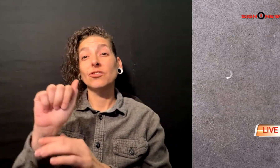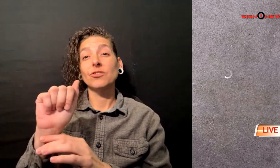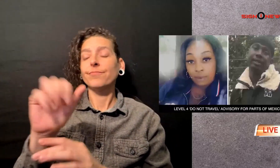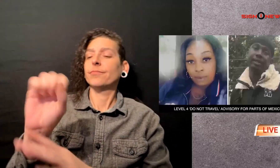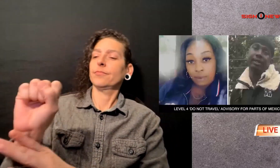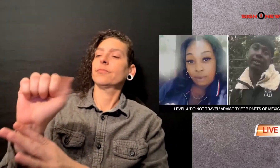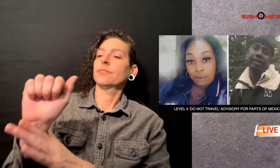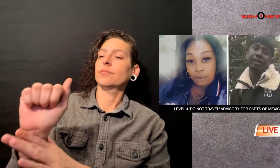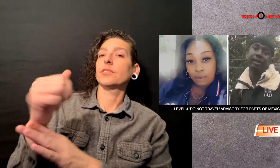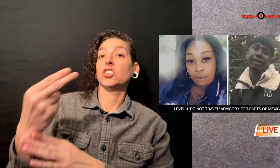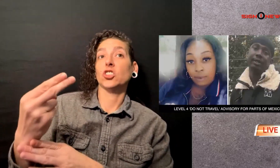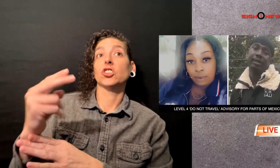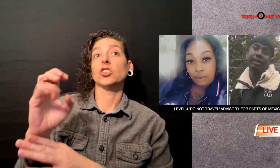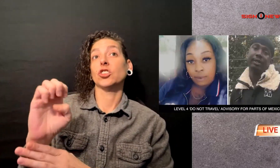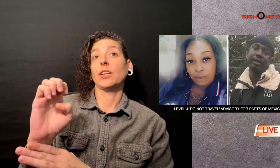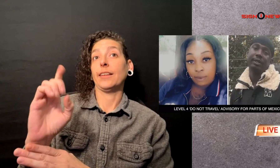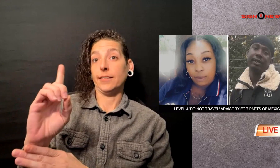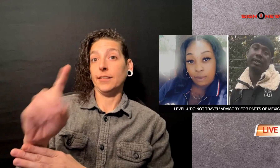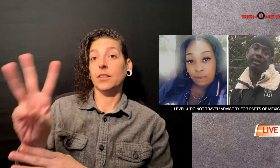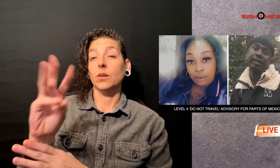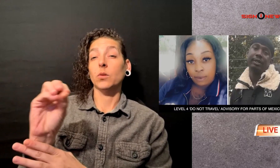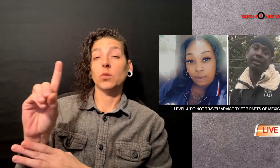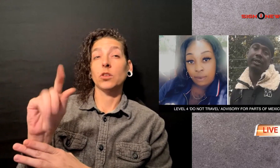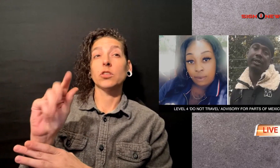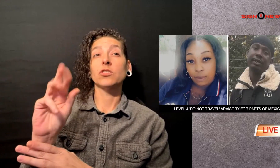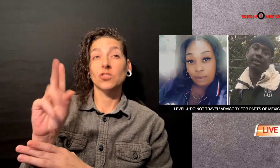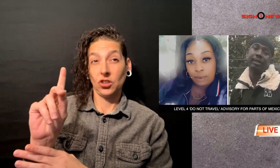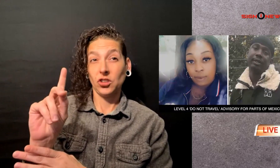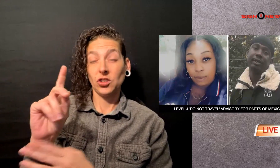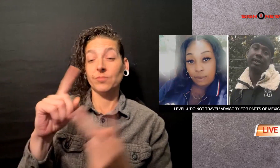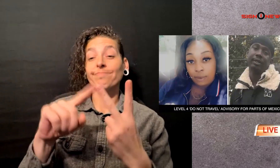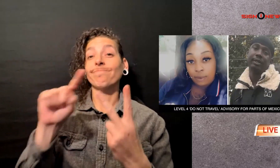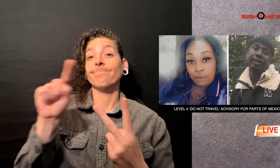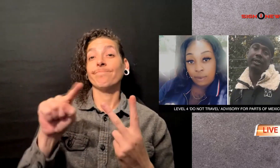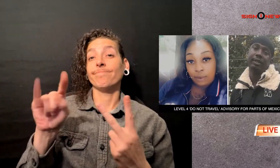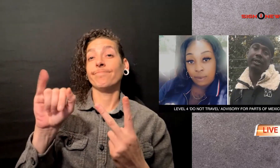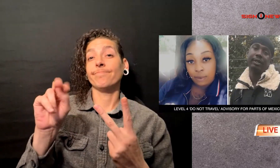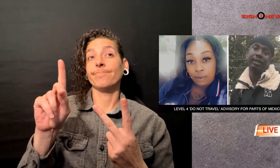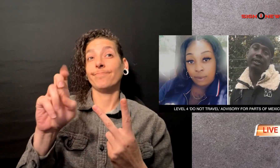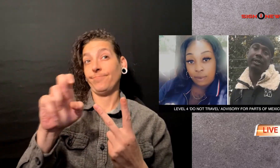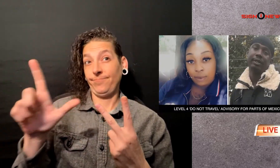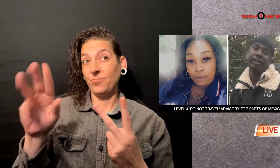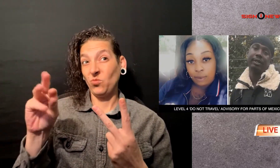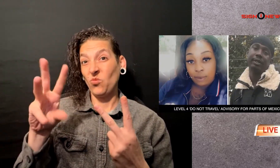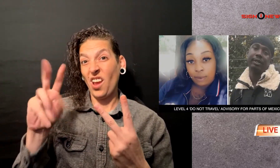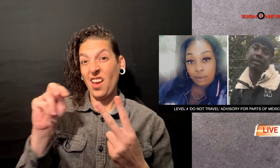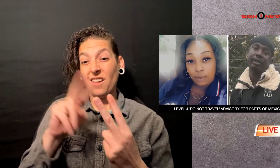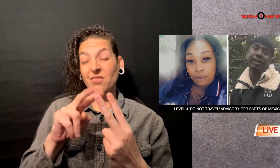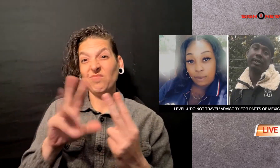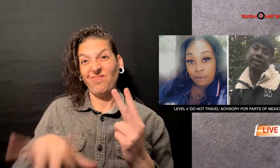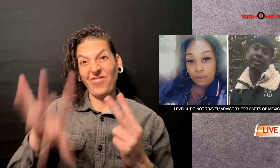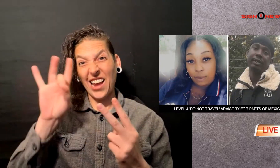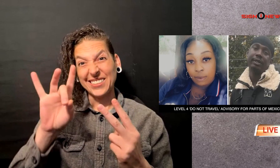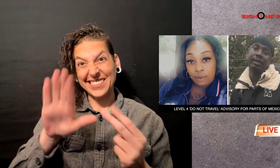but Shaheed Woodard and Zindell Brown did not make it out alive they were found dead